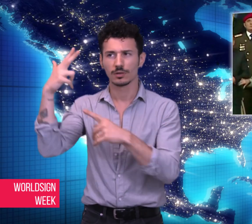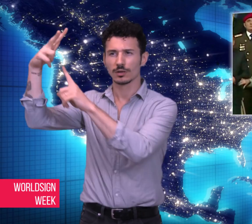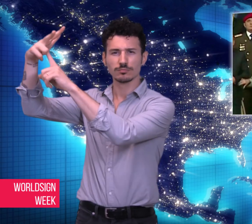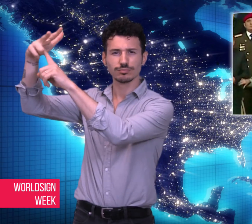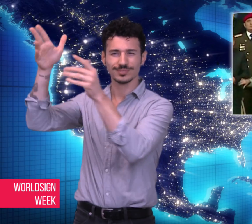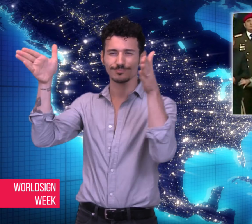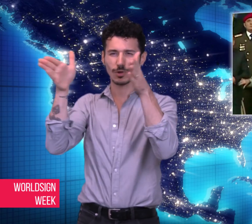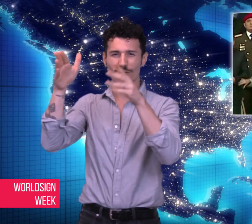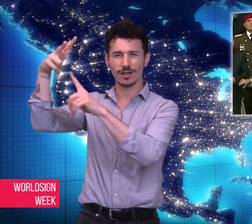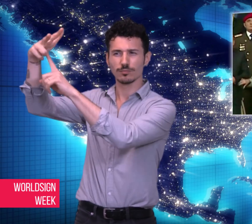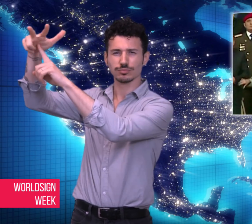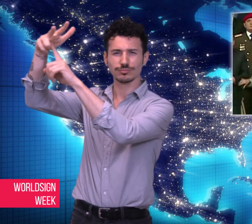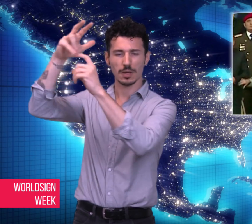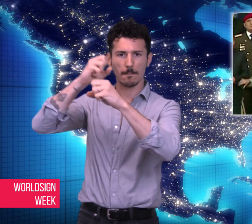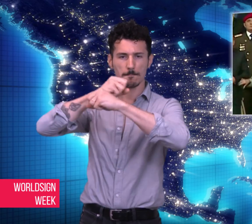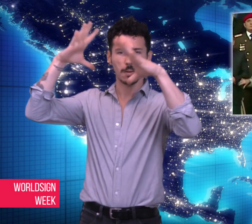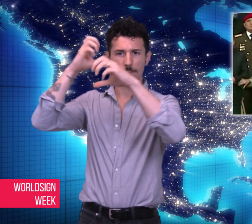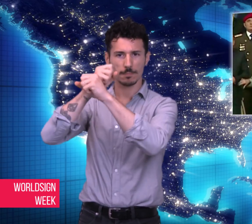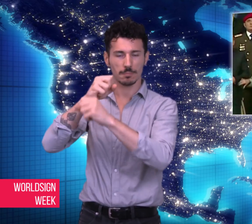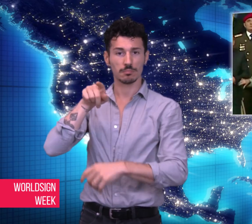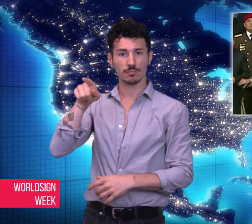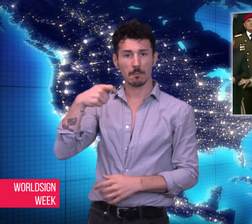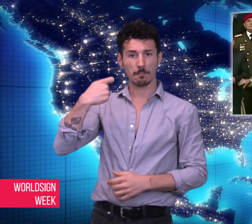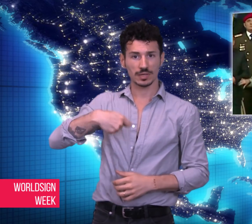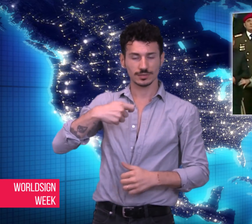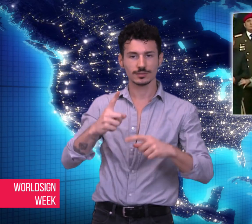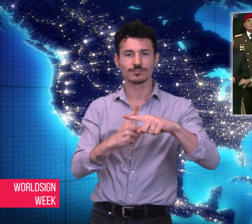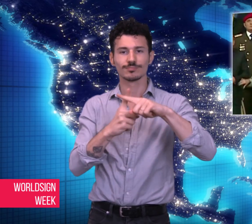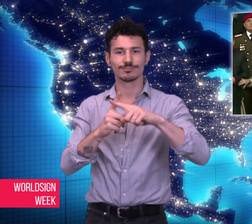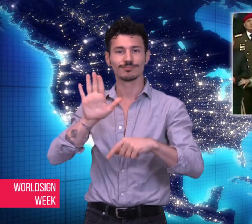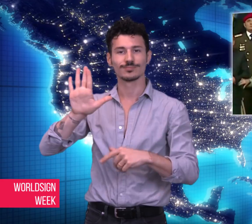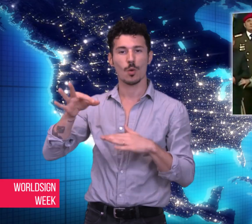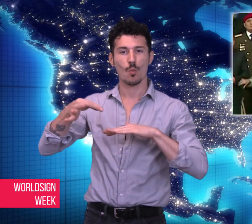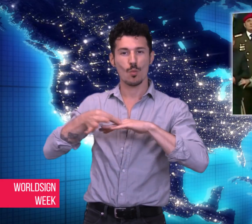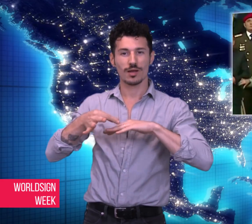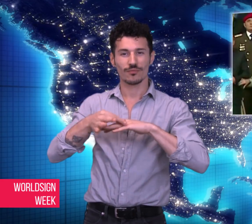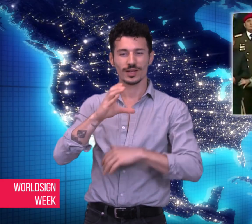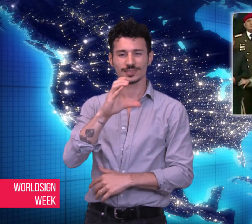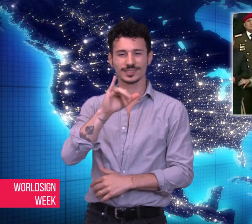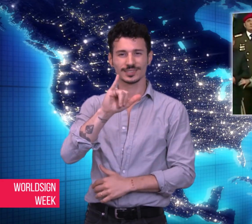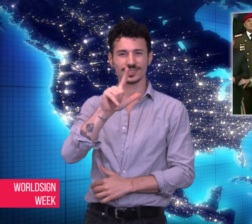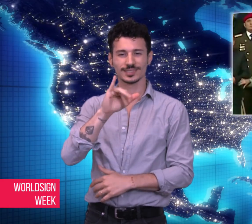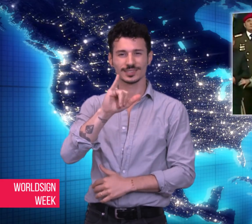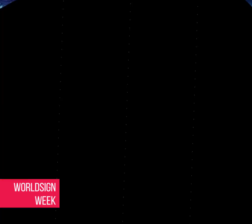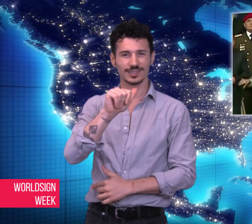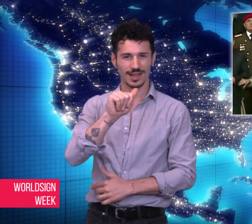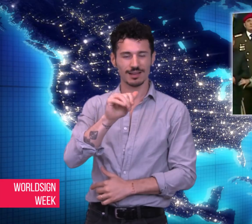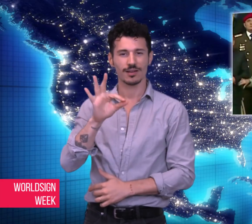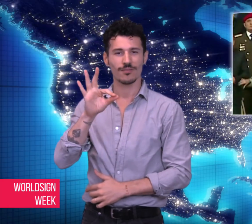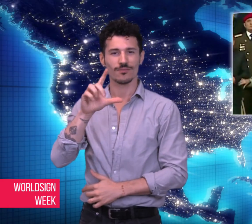wife, Cilia Flores winced and looked up at the sky after the sound of an